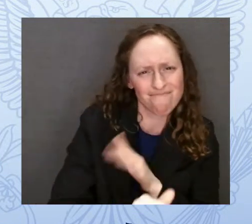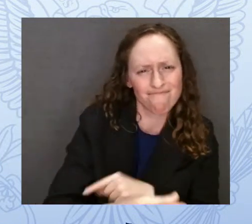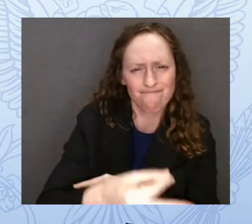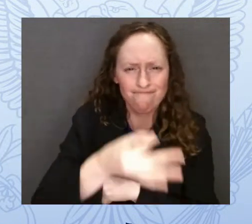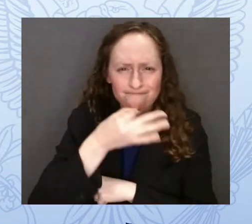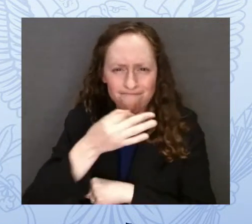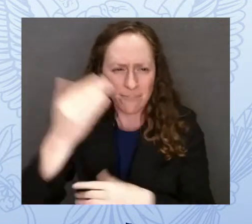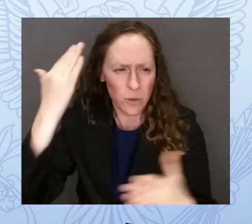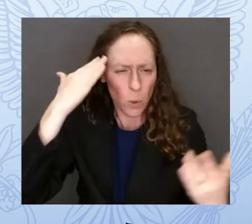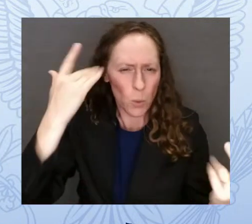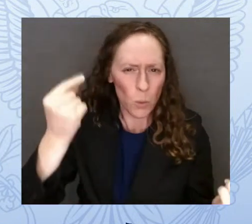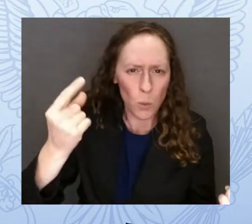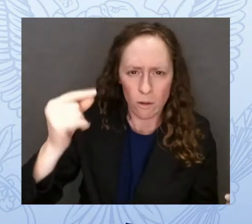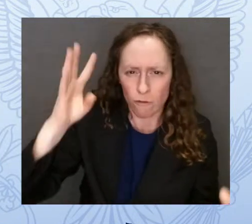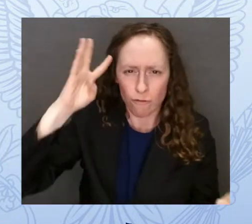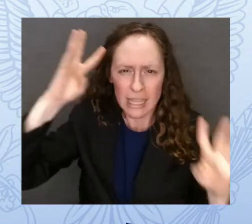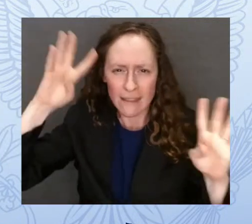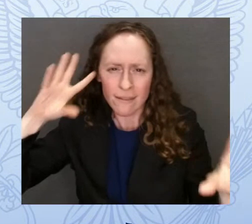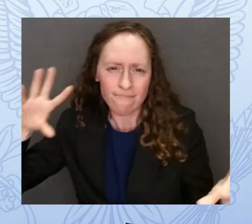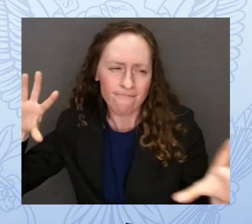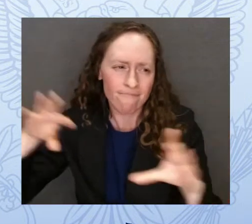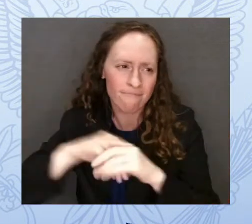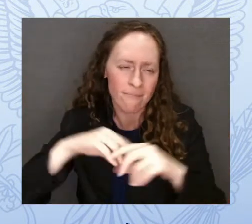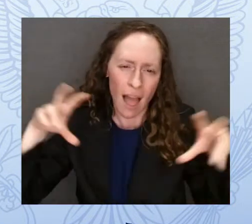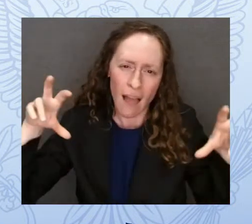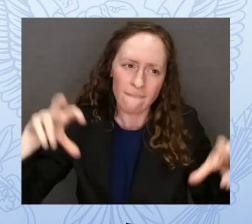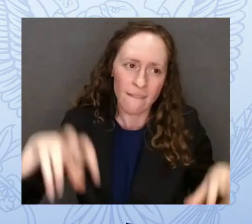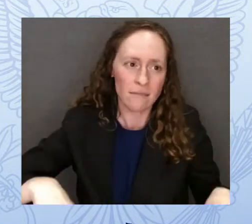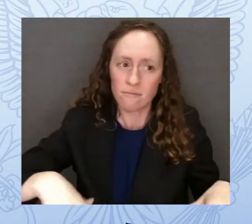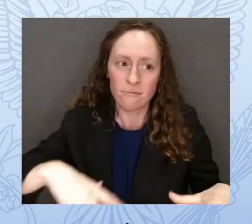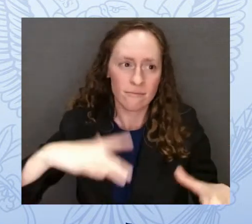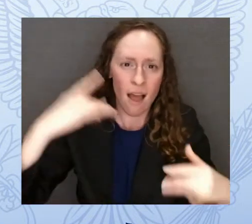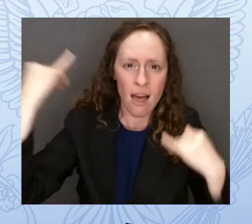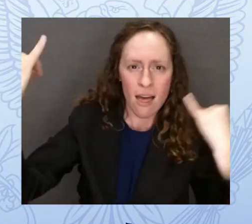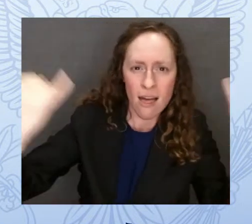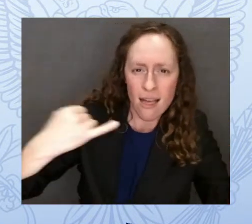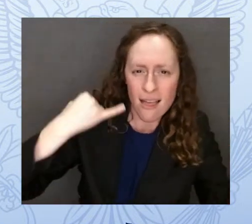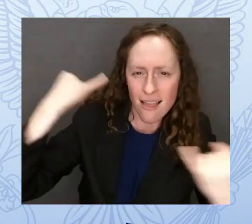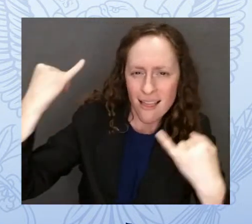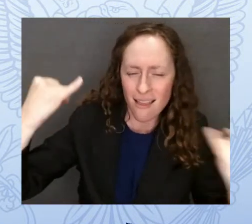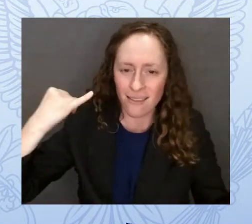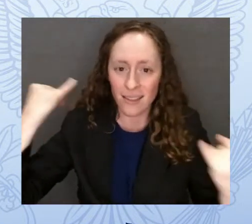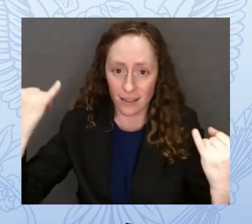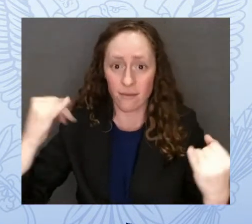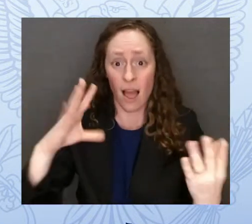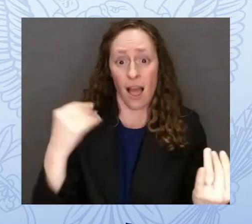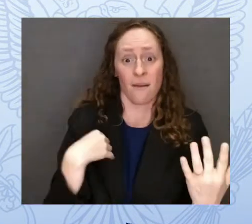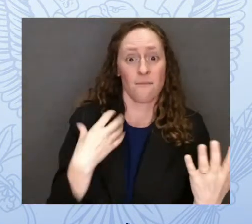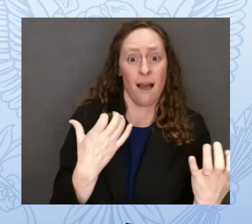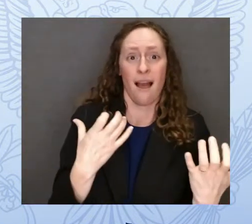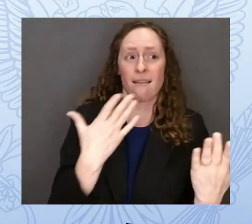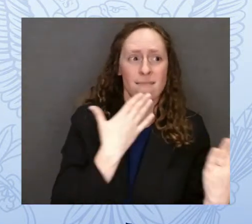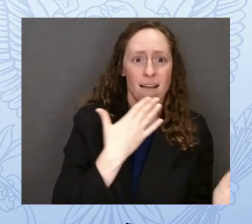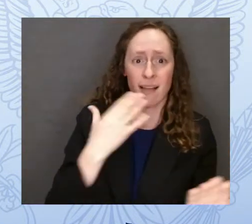Finally, I also want to thank the many teams, especially my team, Team Social and the Office of the Chief of Protocol,